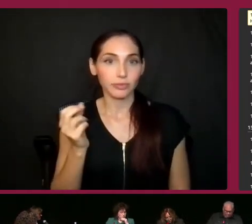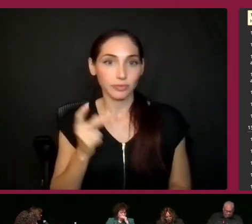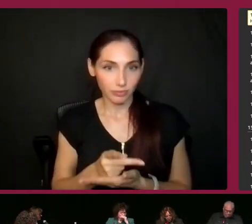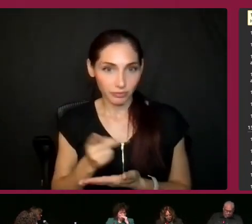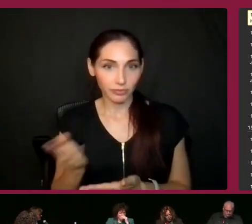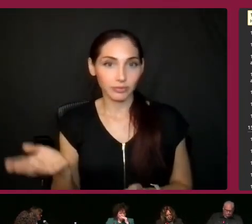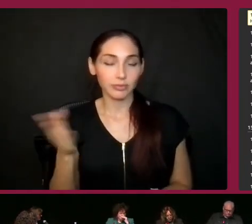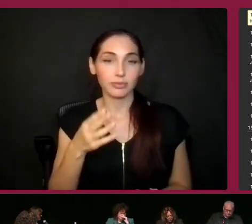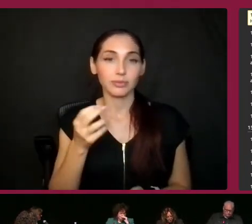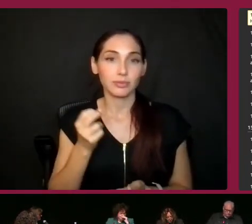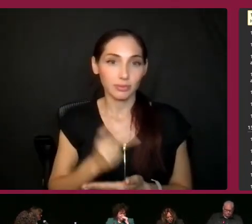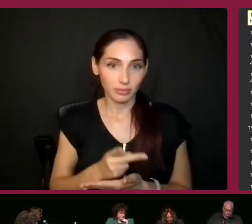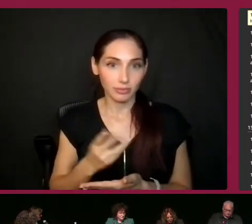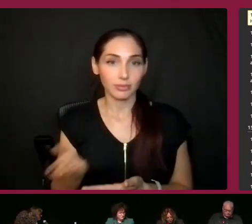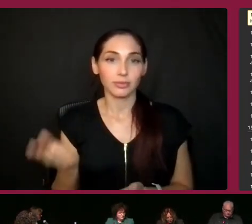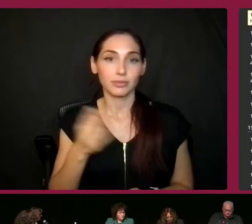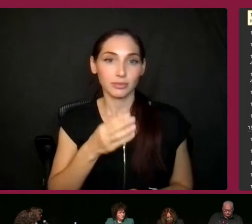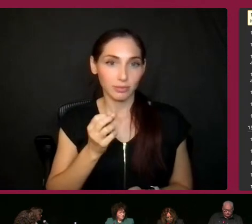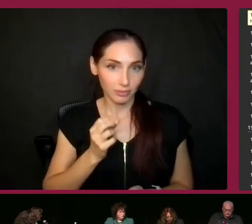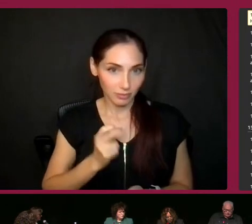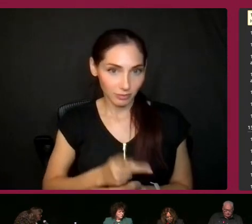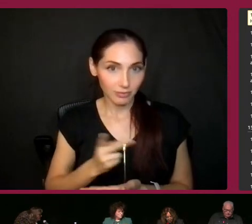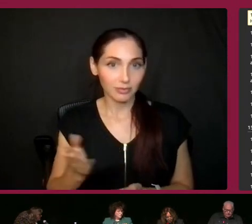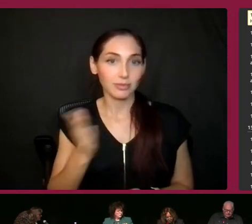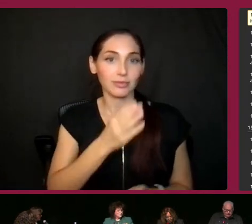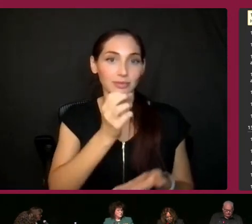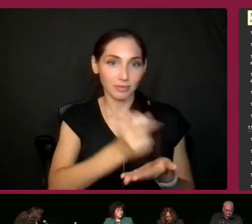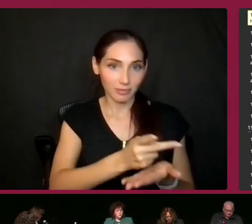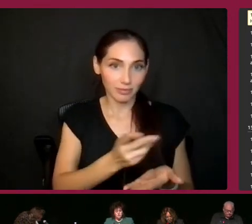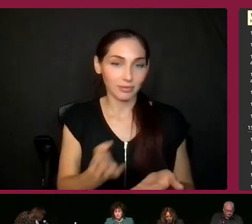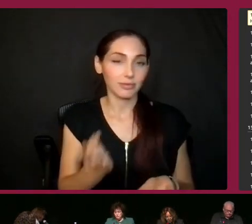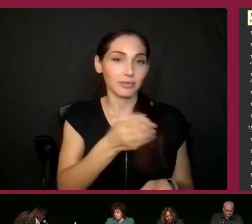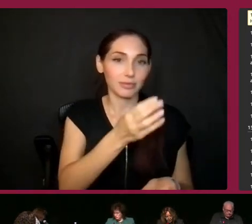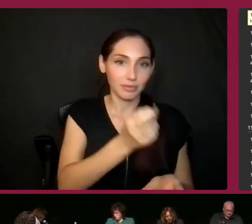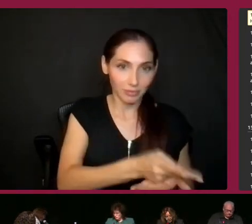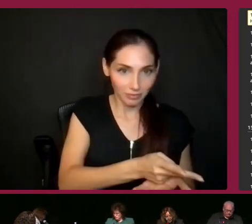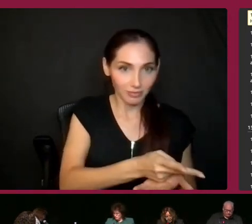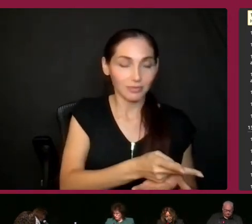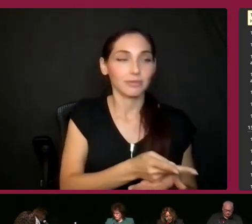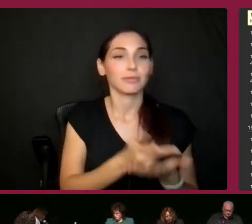Approved. Trustee Rives? Aye. Trustee Buffalo? Yes. Trustee Adams? Aye. Trustee Harvey? Yes. Motion carries.